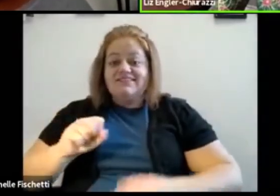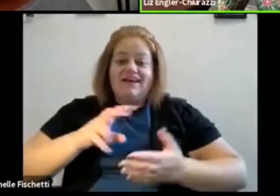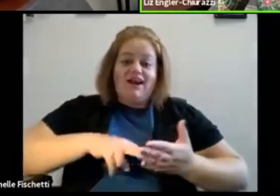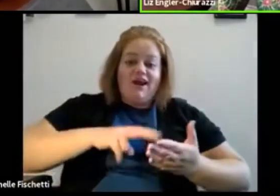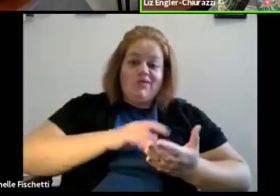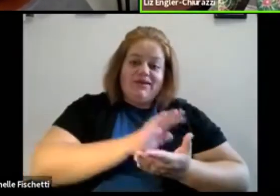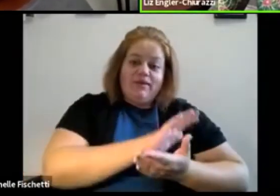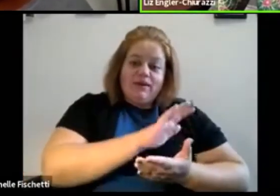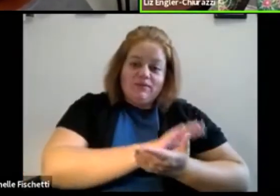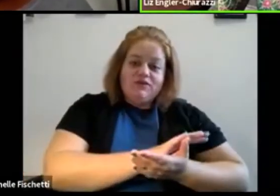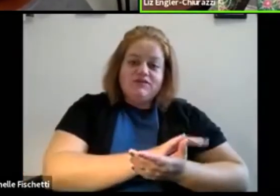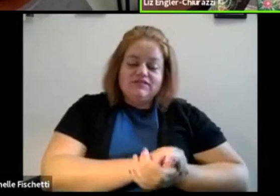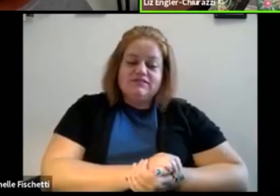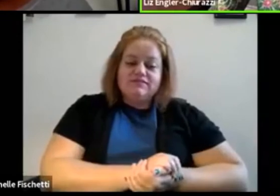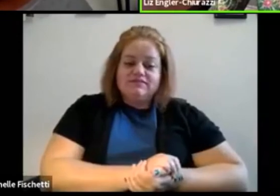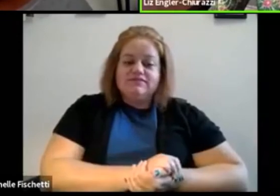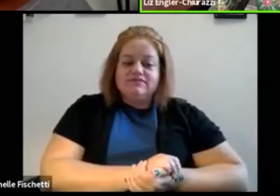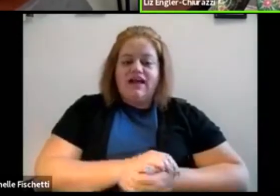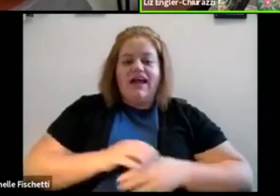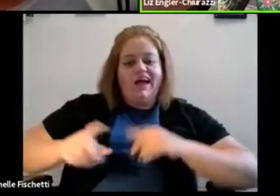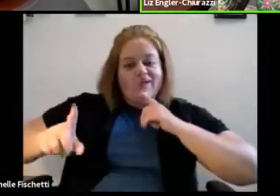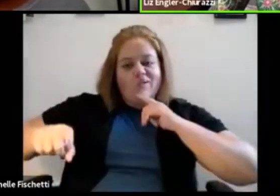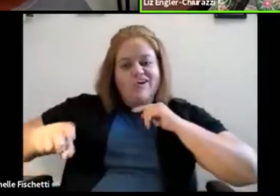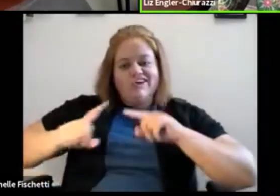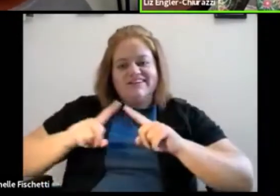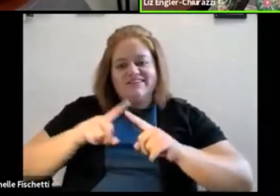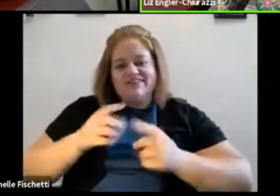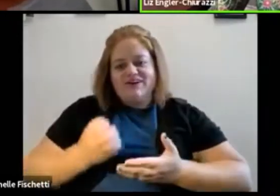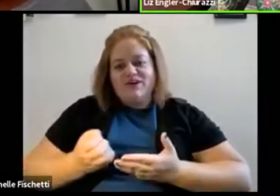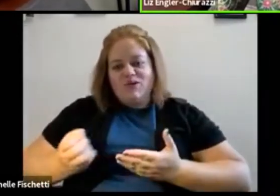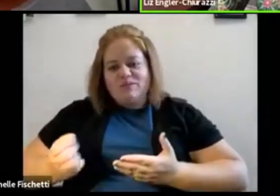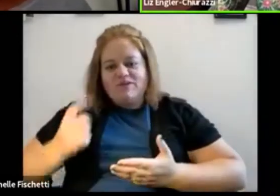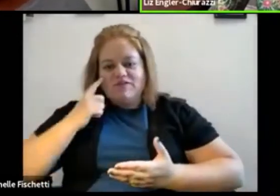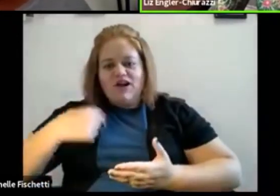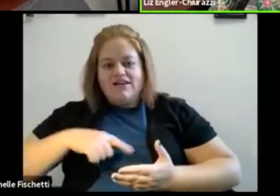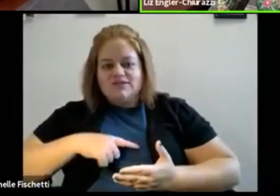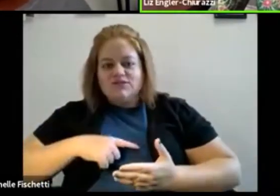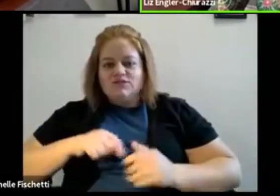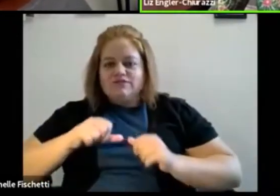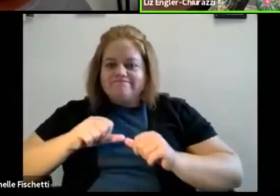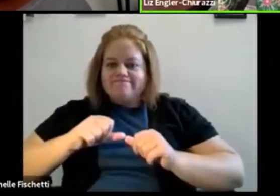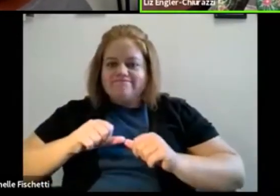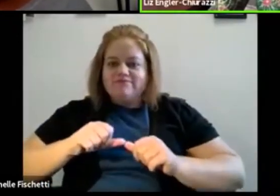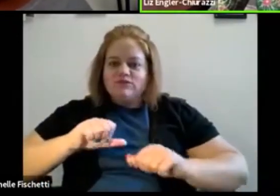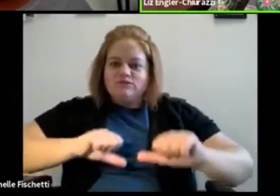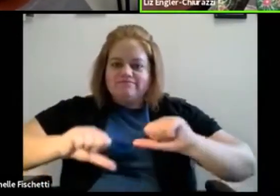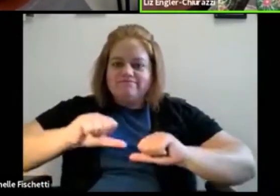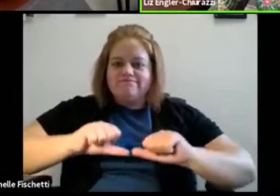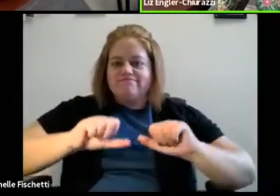place a lot of orders for making sure we have the supplies and then another big